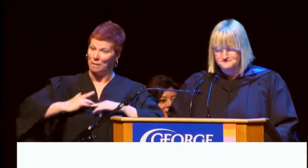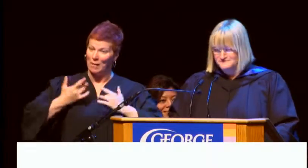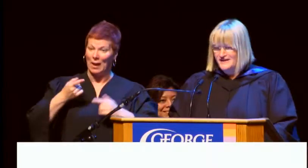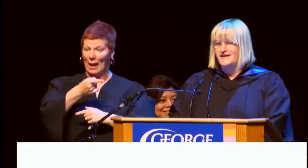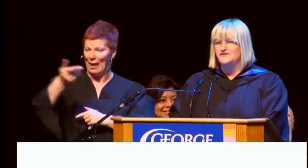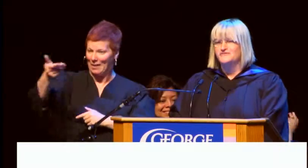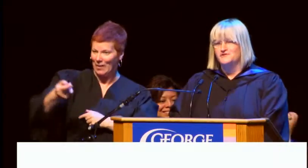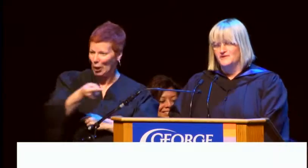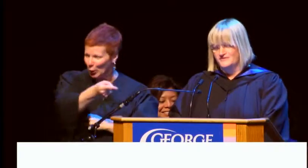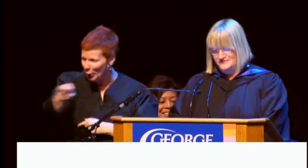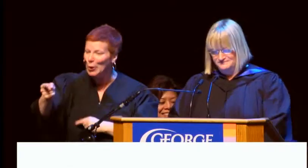THANK YOU VERY MUCH.